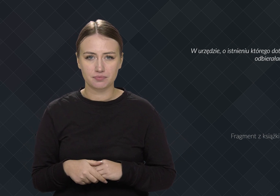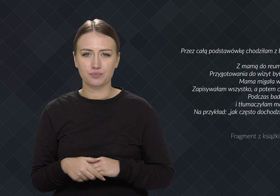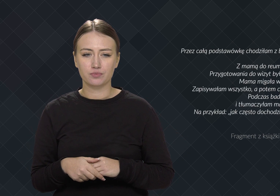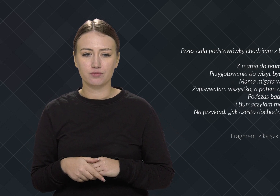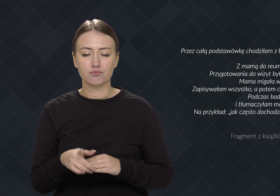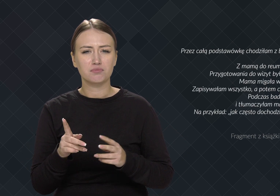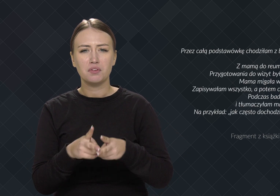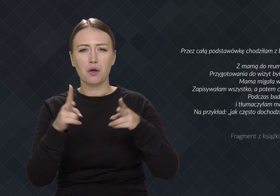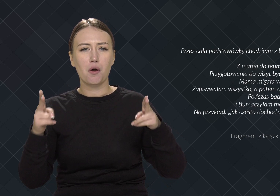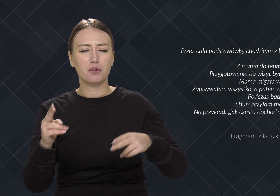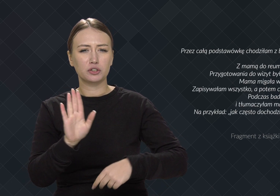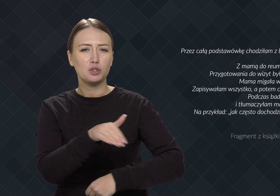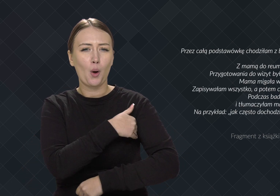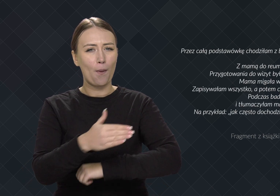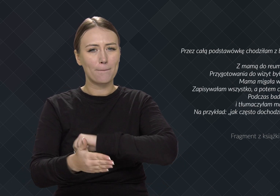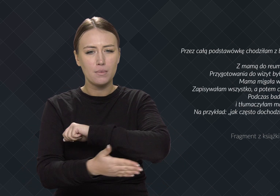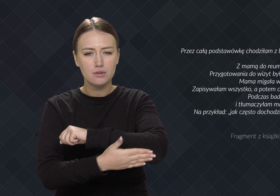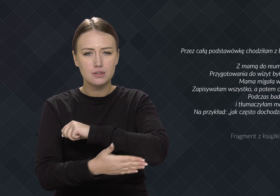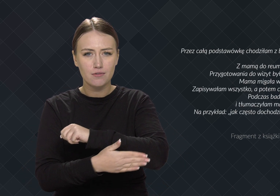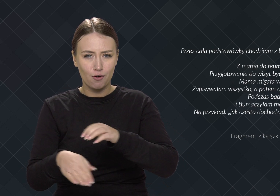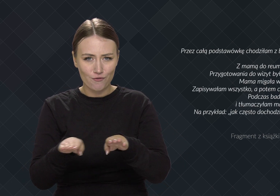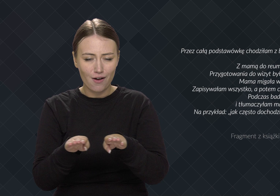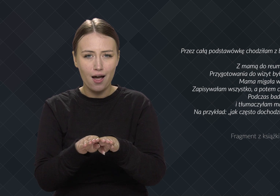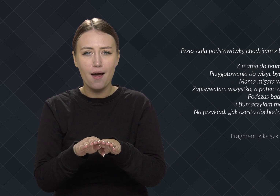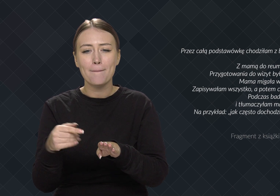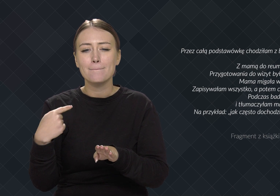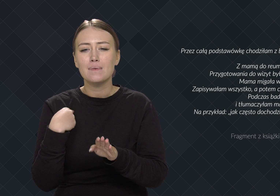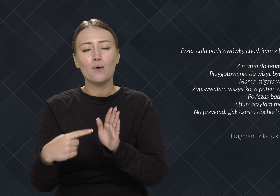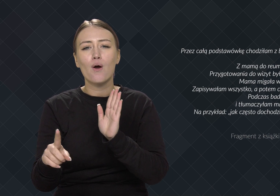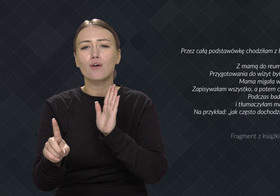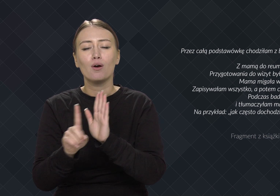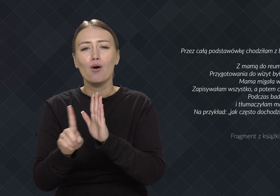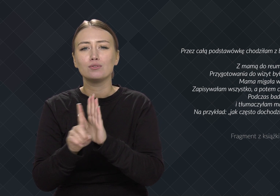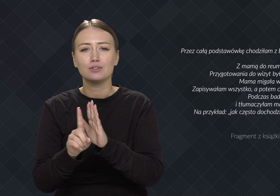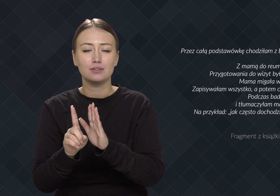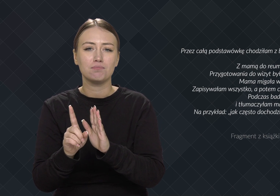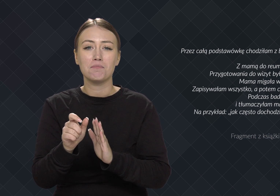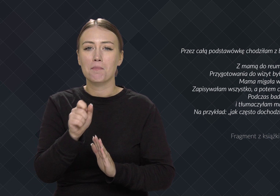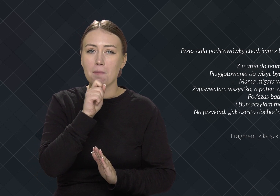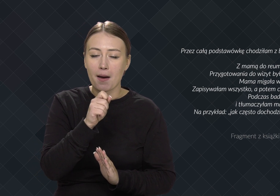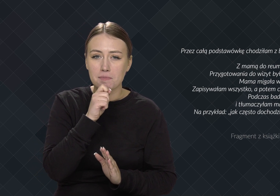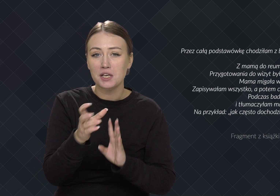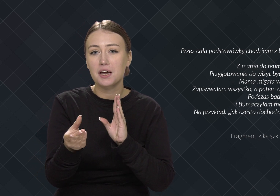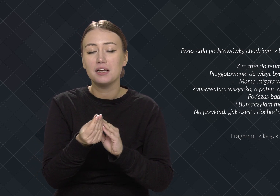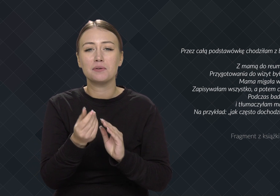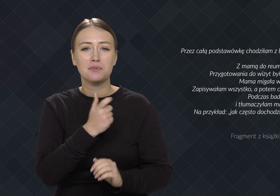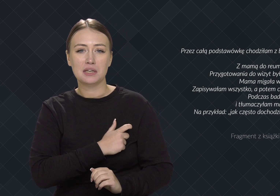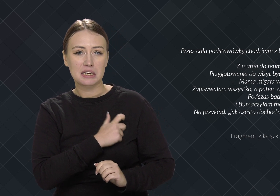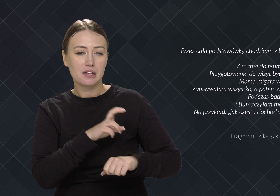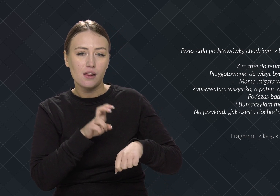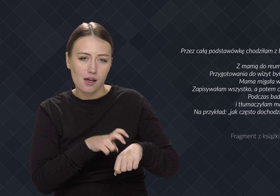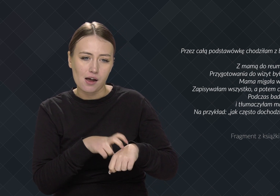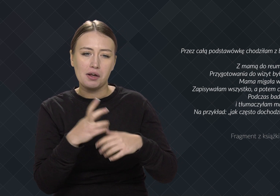Throughout primary school, I went with my grandma to the cardiologist.